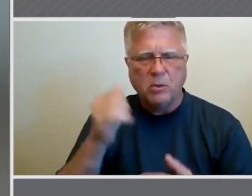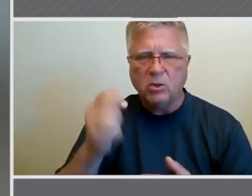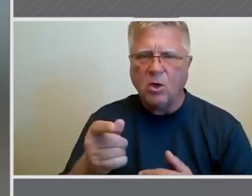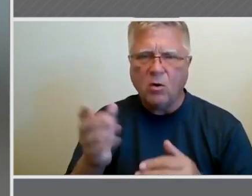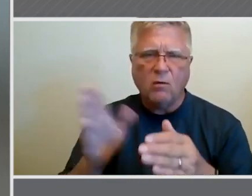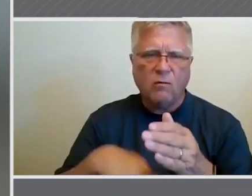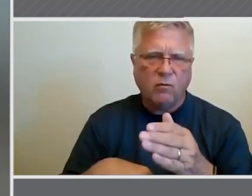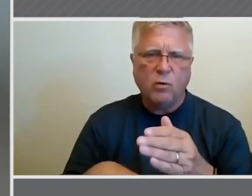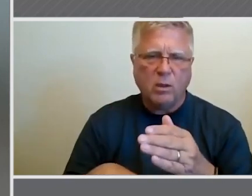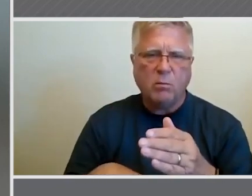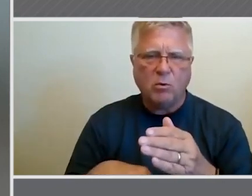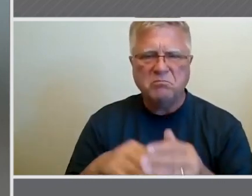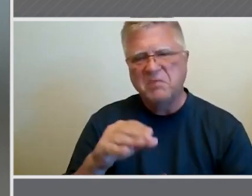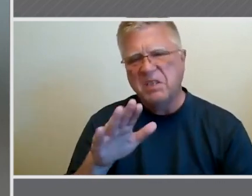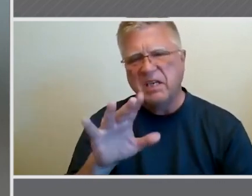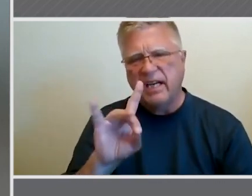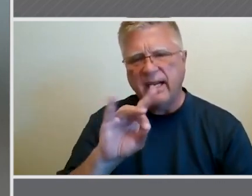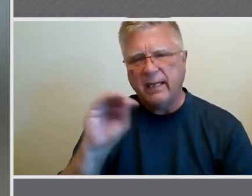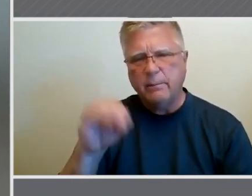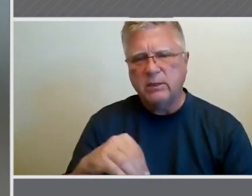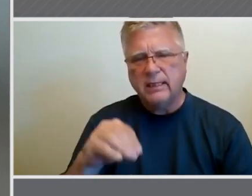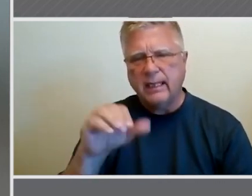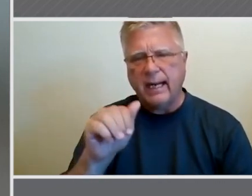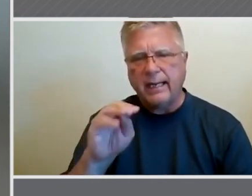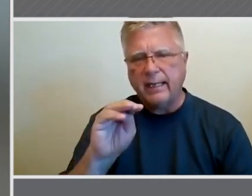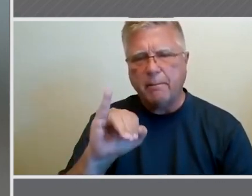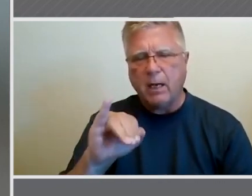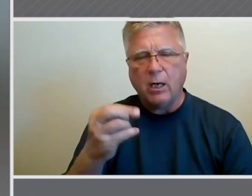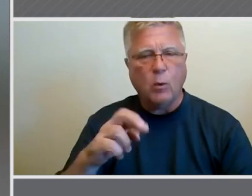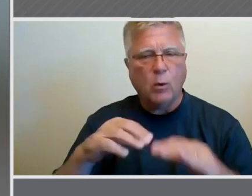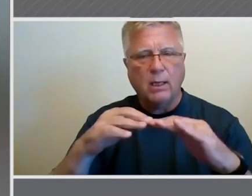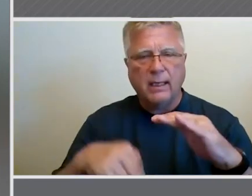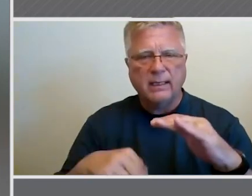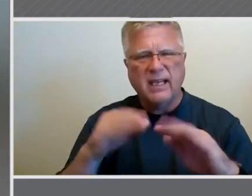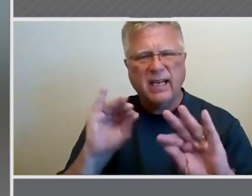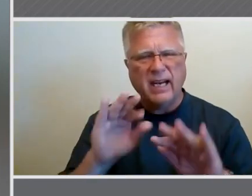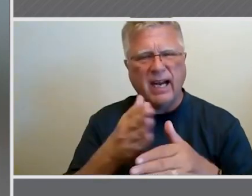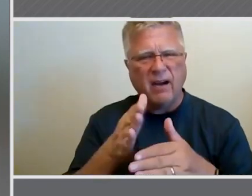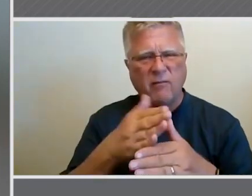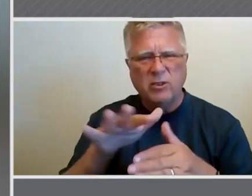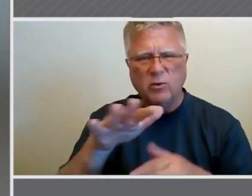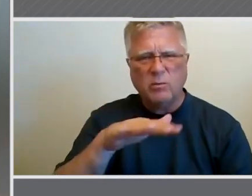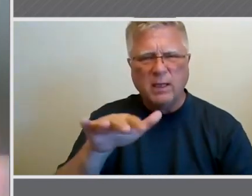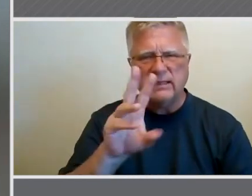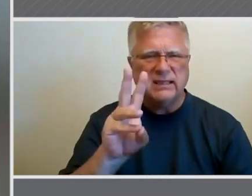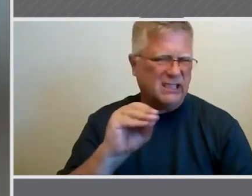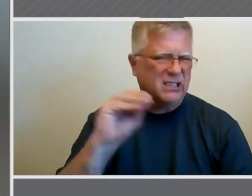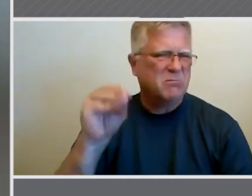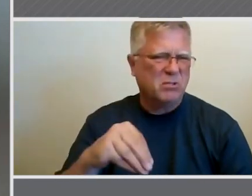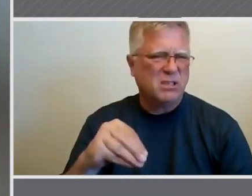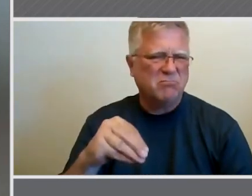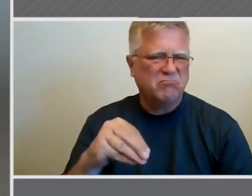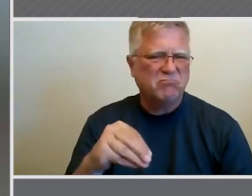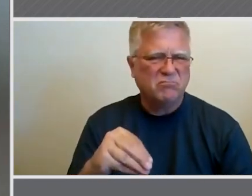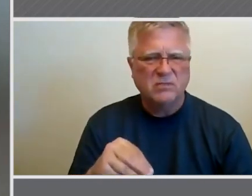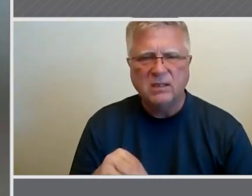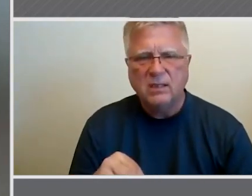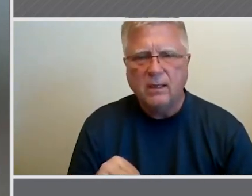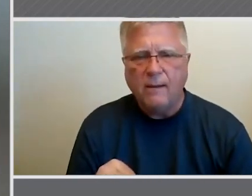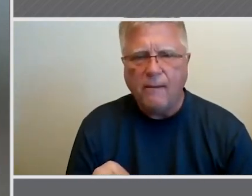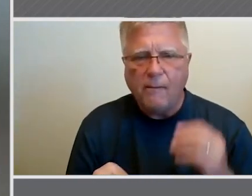at 80%, am I, under and typically average out to run 60% so not sure how many 30% are